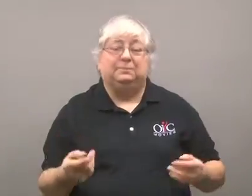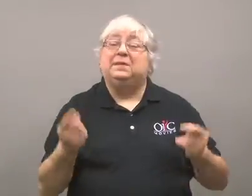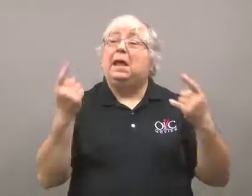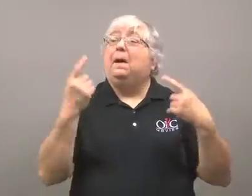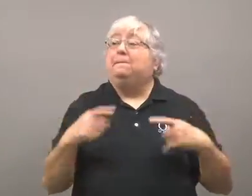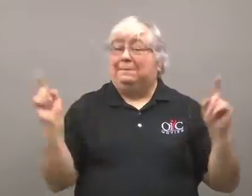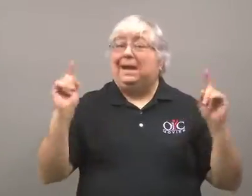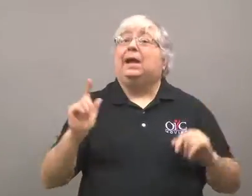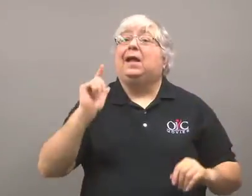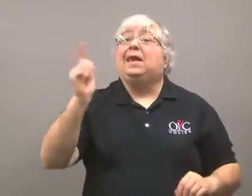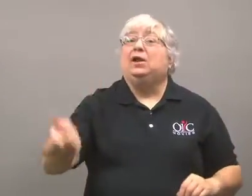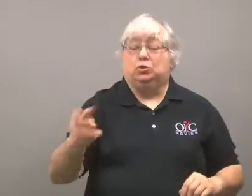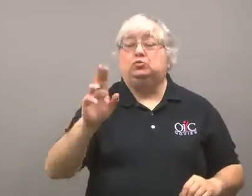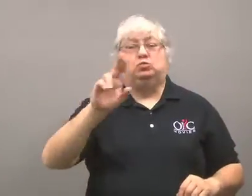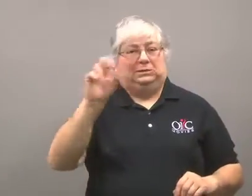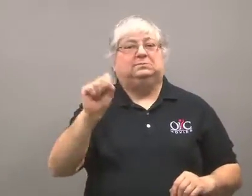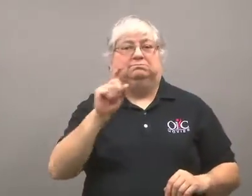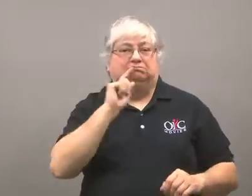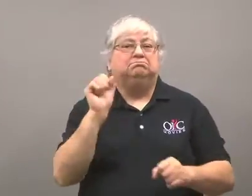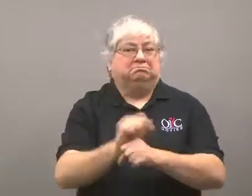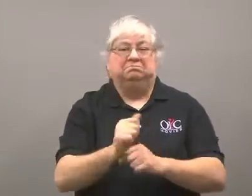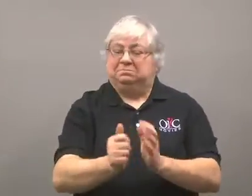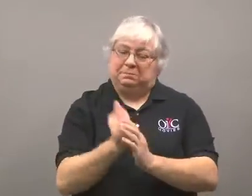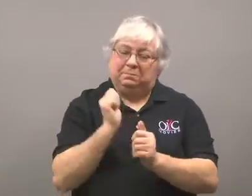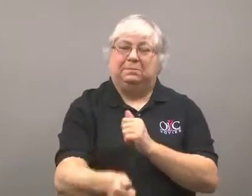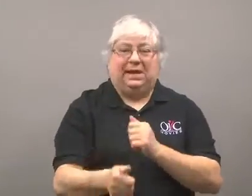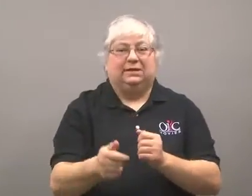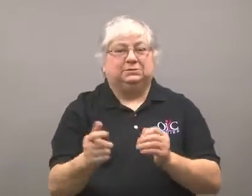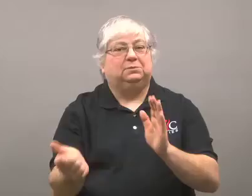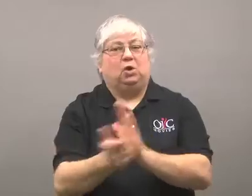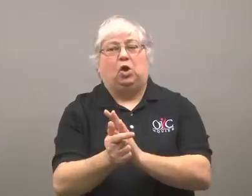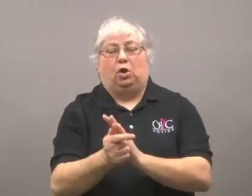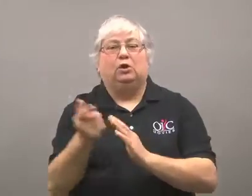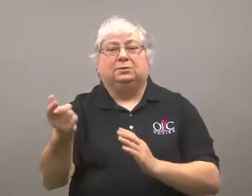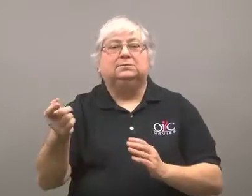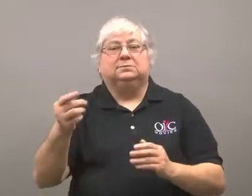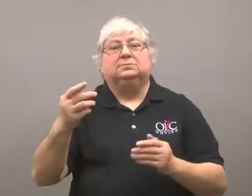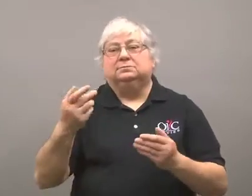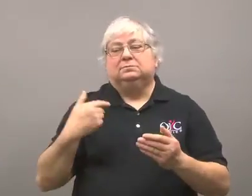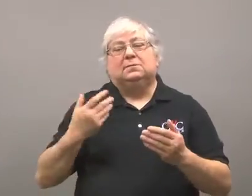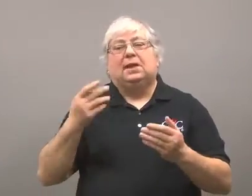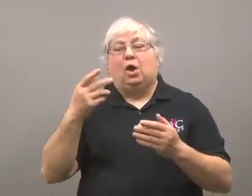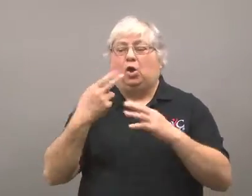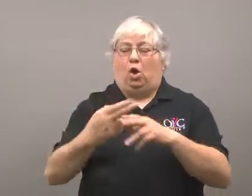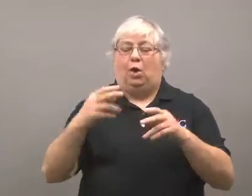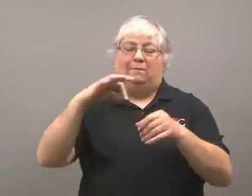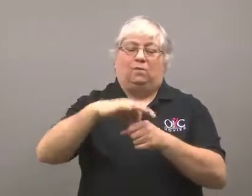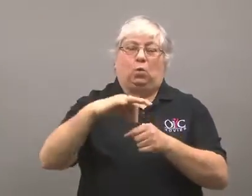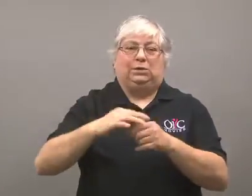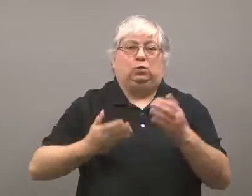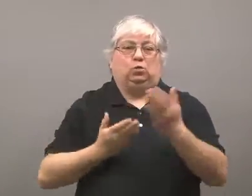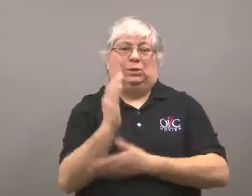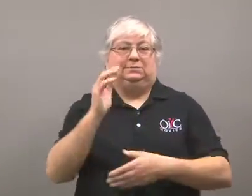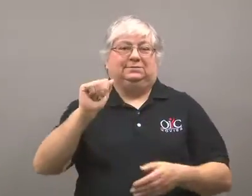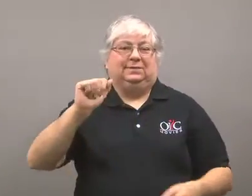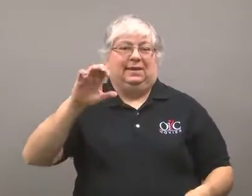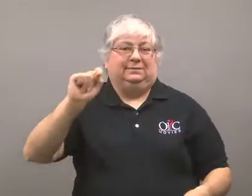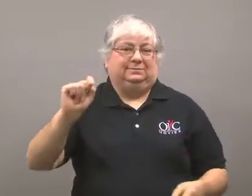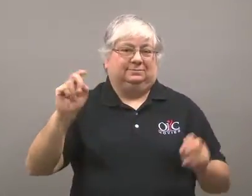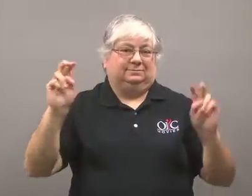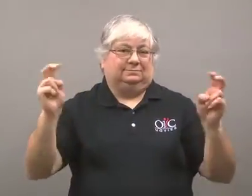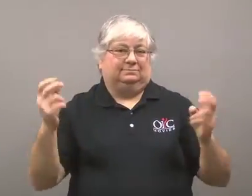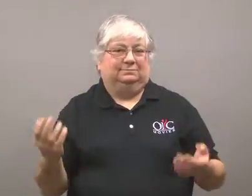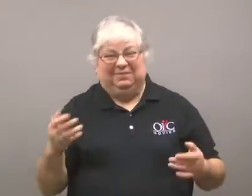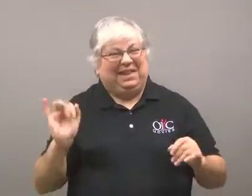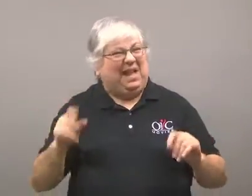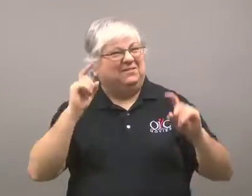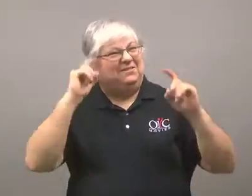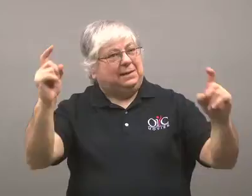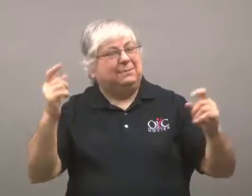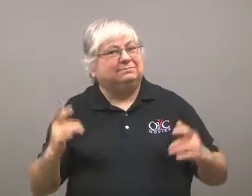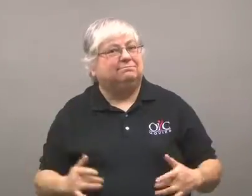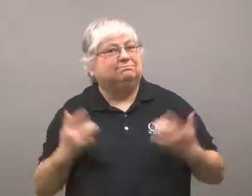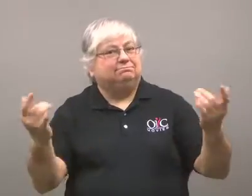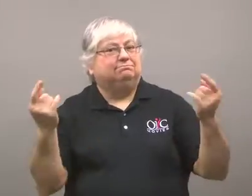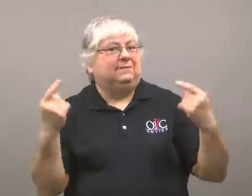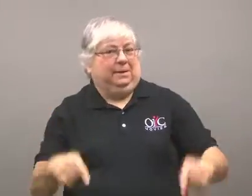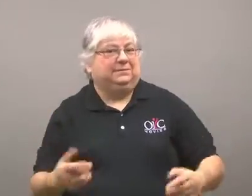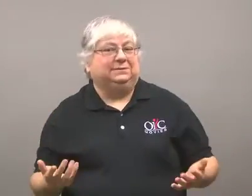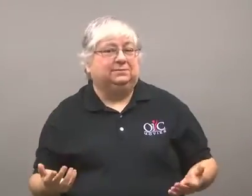Later on, the Voting Rights Act was passed. The march went down in history.